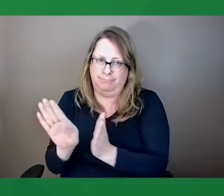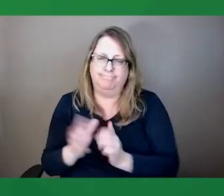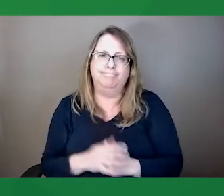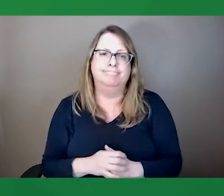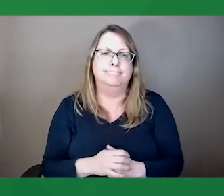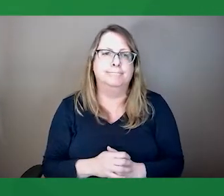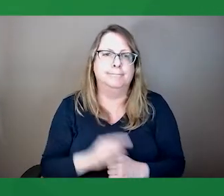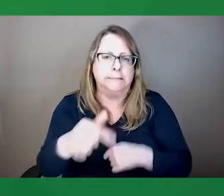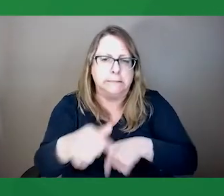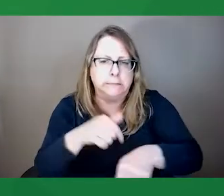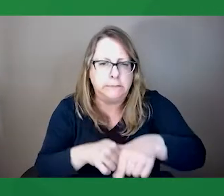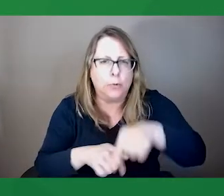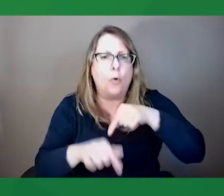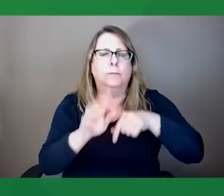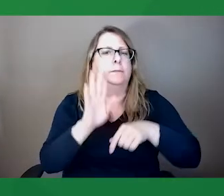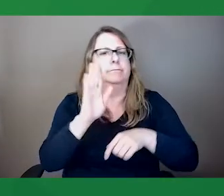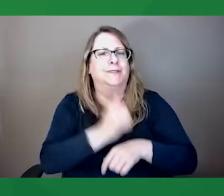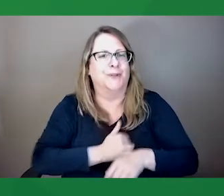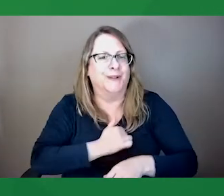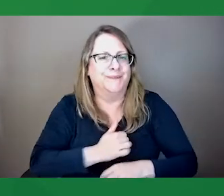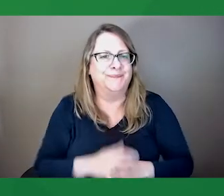Oh, sorry. Now.